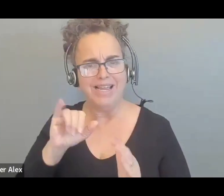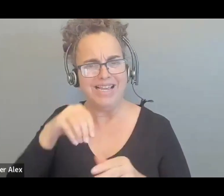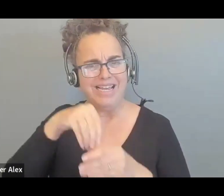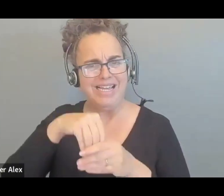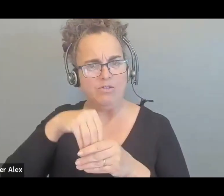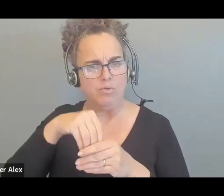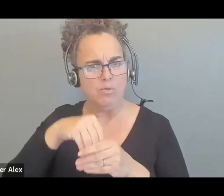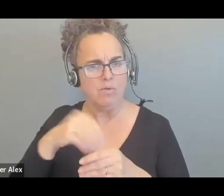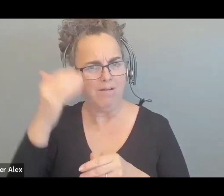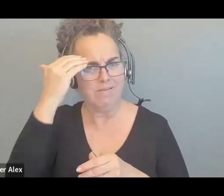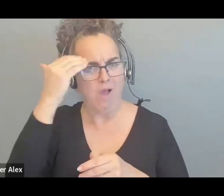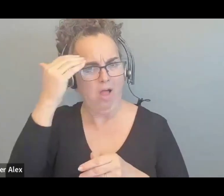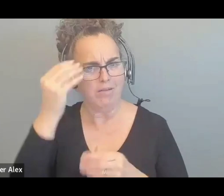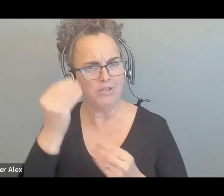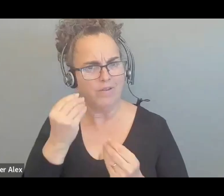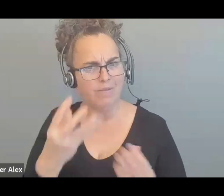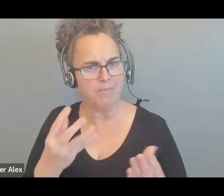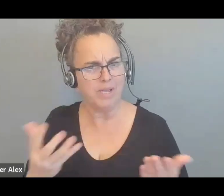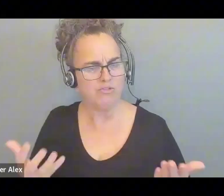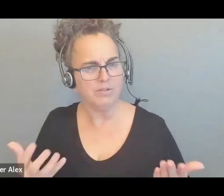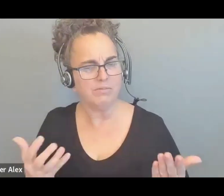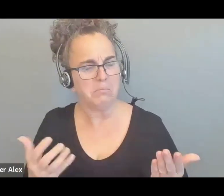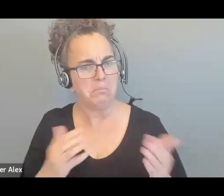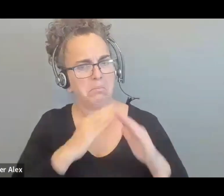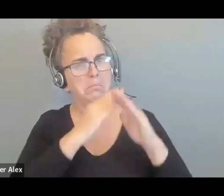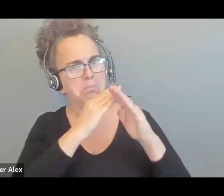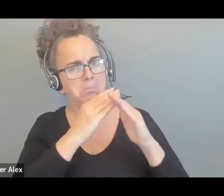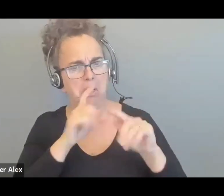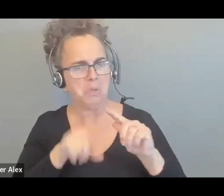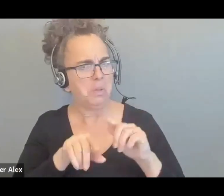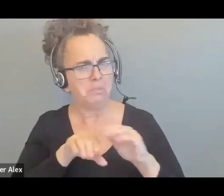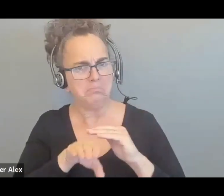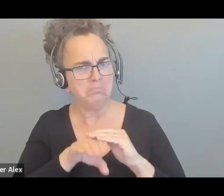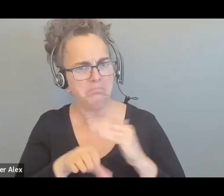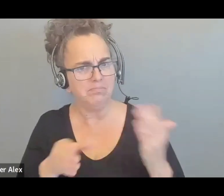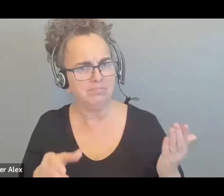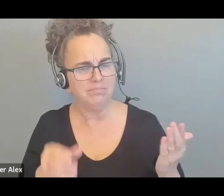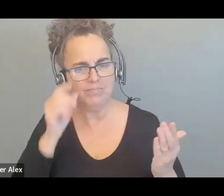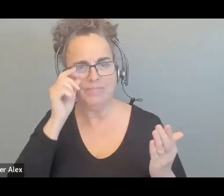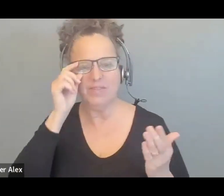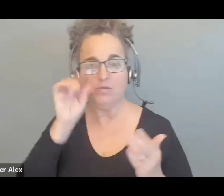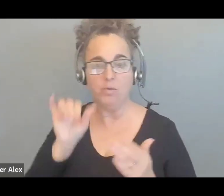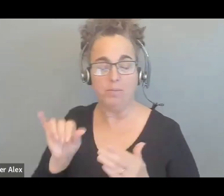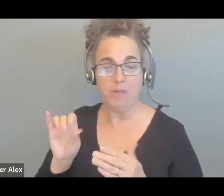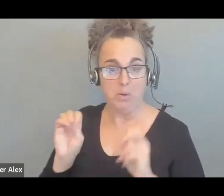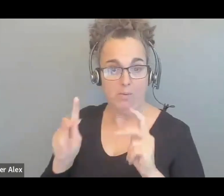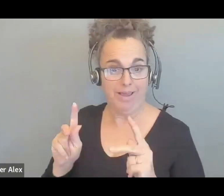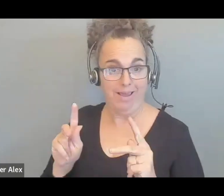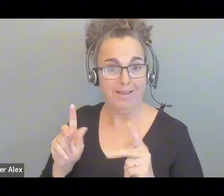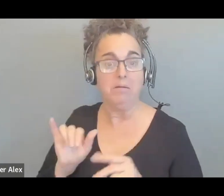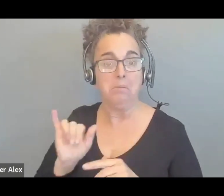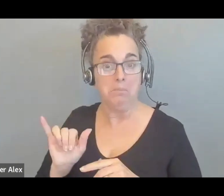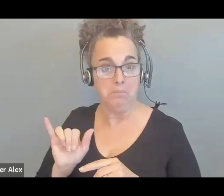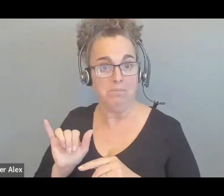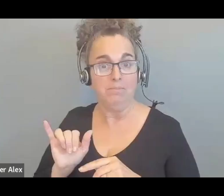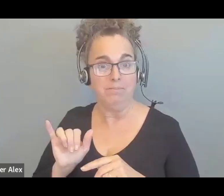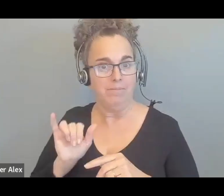And you know, that obviously the proactive work and, and building my plan, right, is very important.